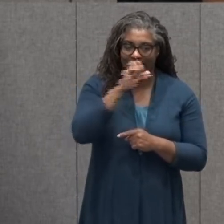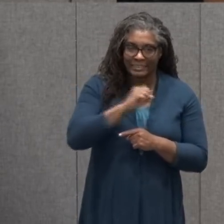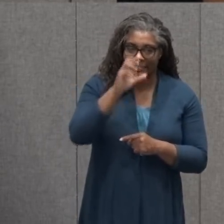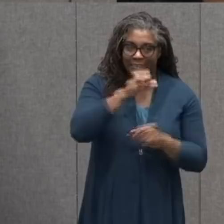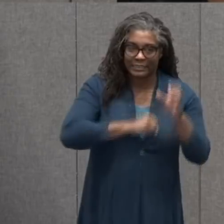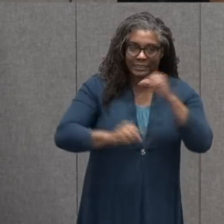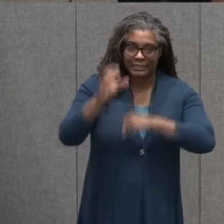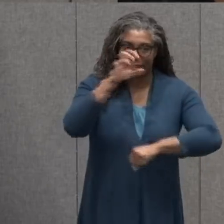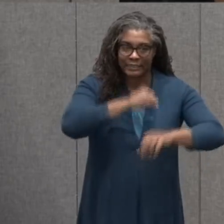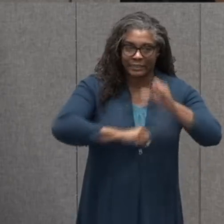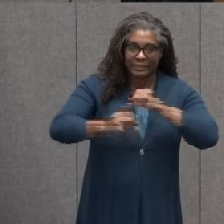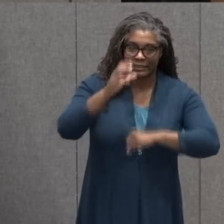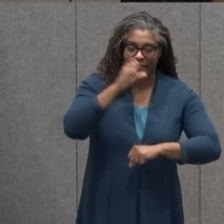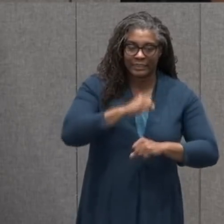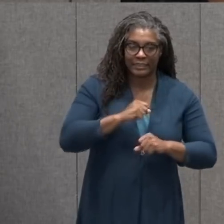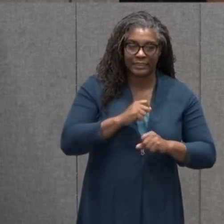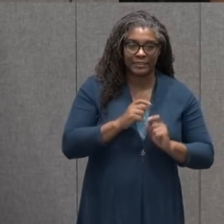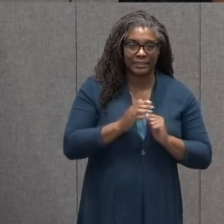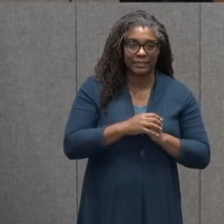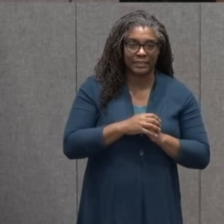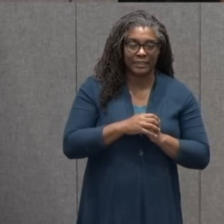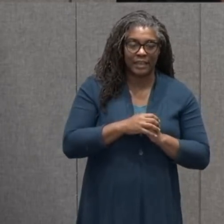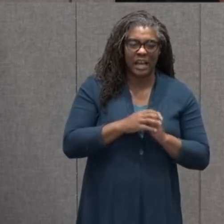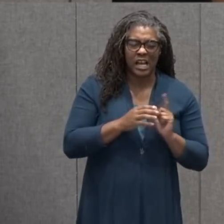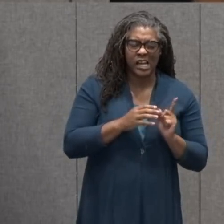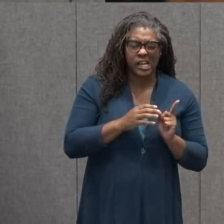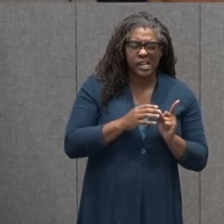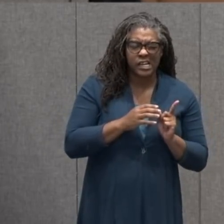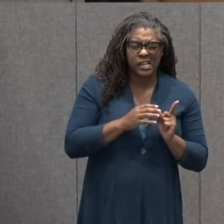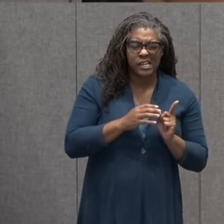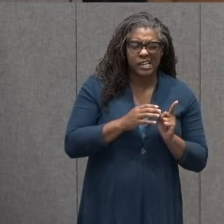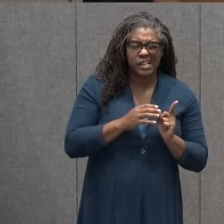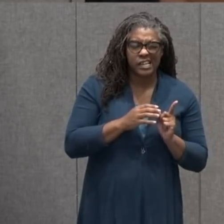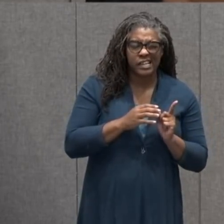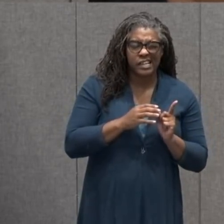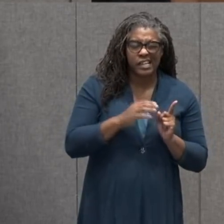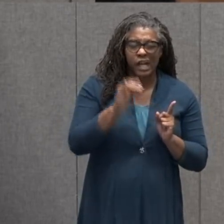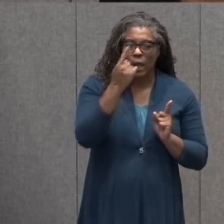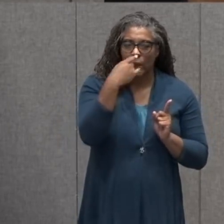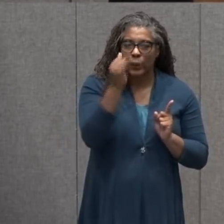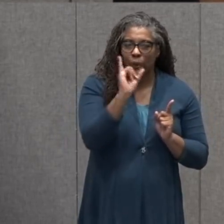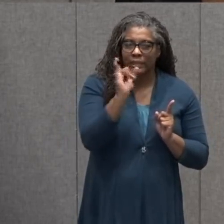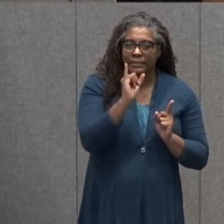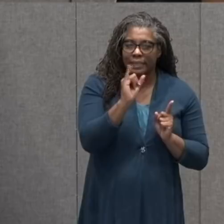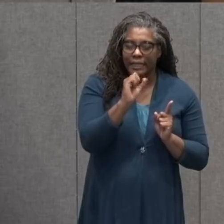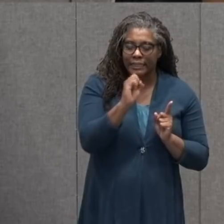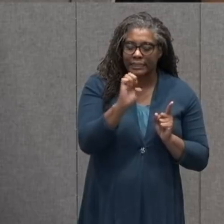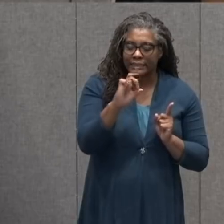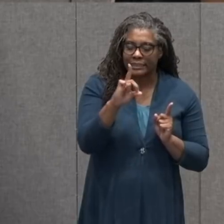Looks like the arrows are pointing to the seeds inside that flower. Oh, and there's some dots.